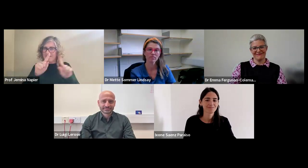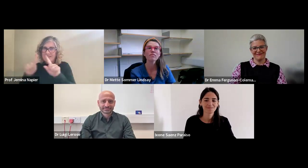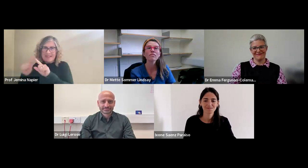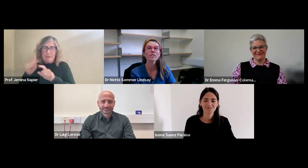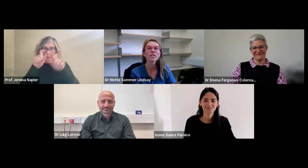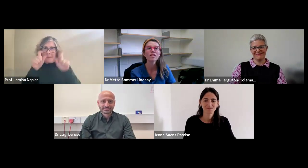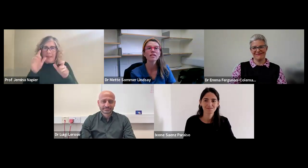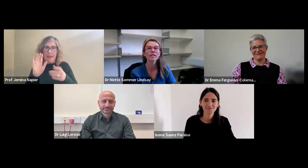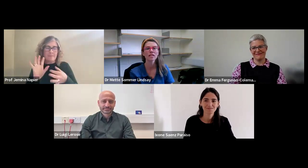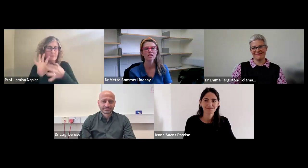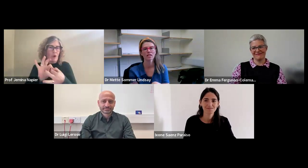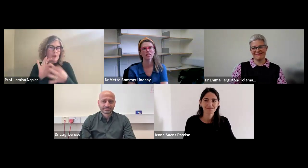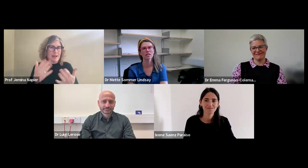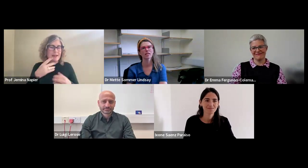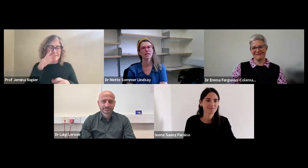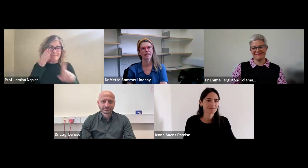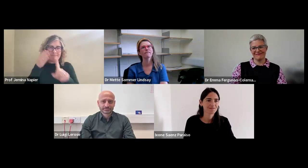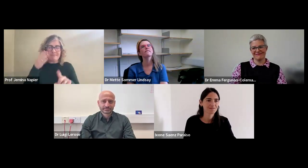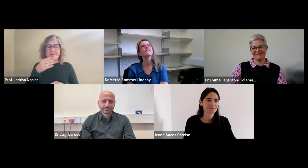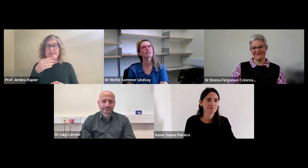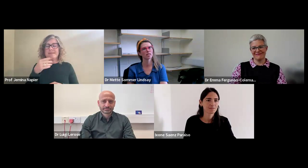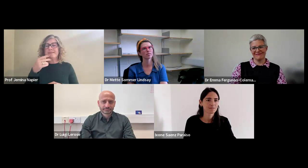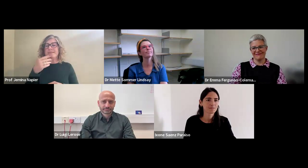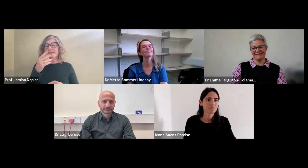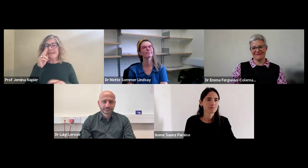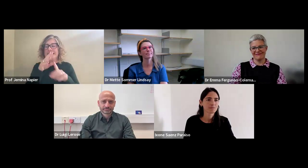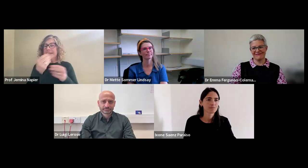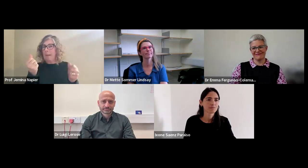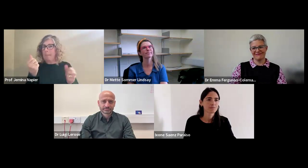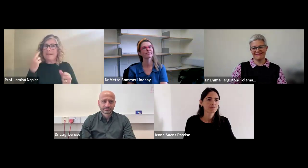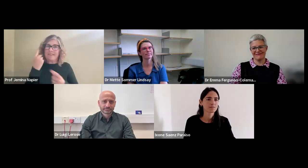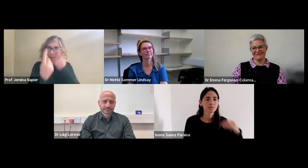it's great to see so many different people joining us today from all sorts of different